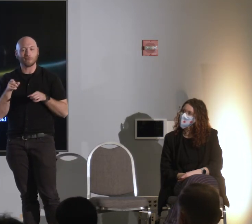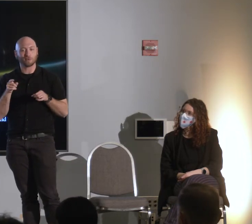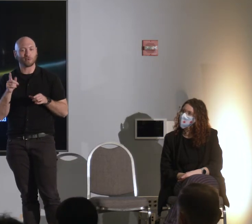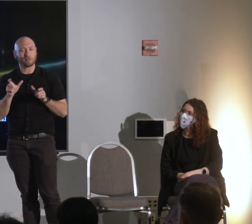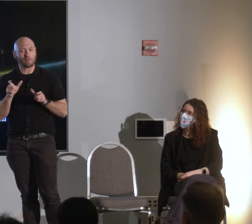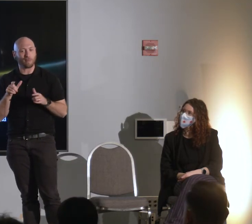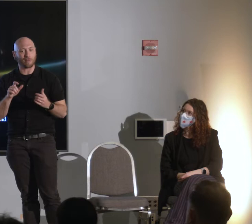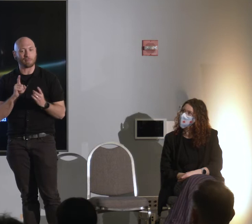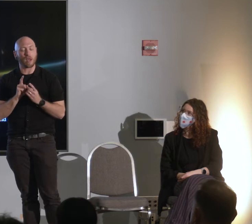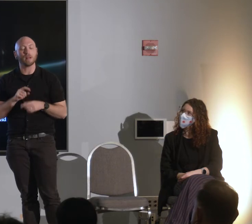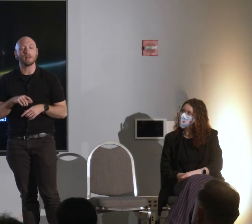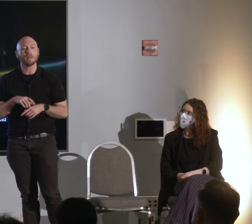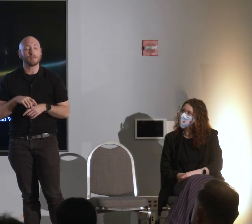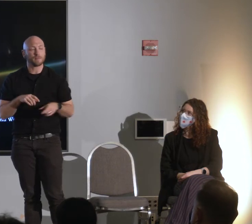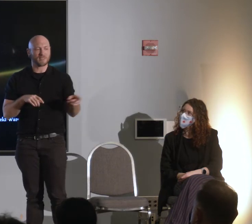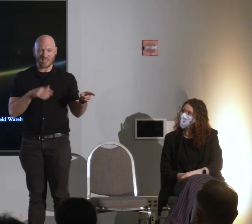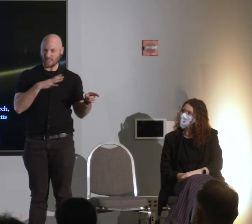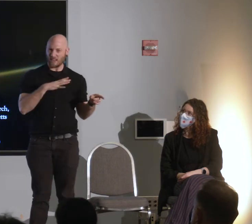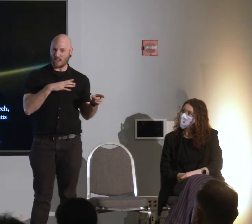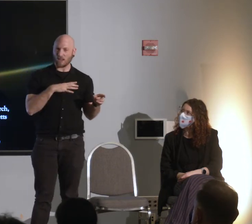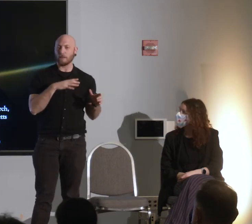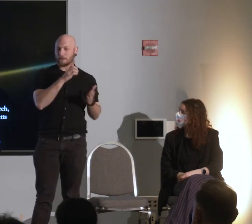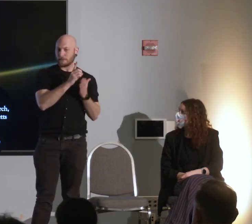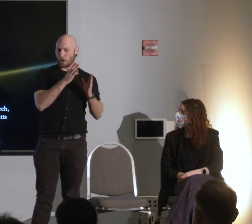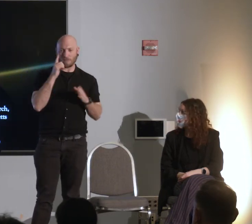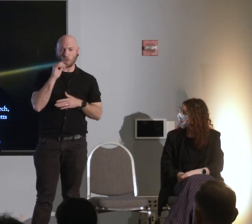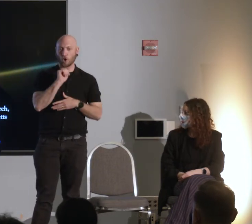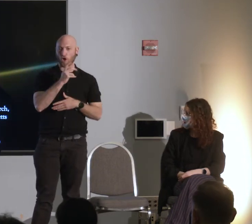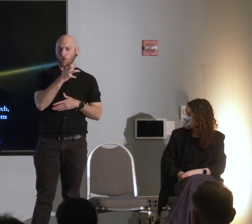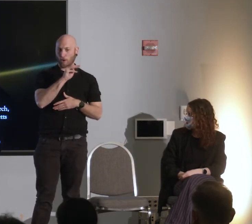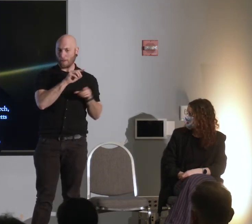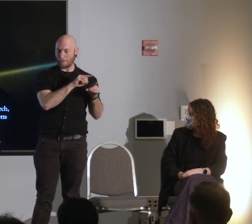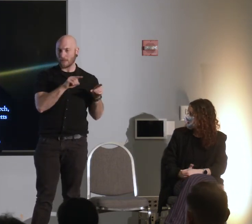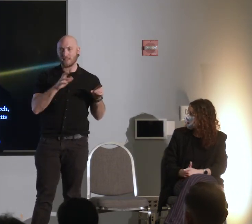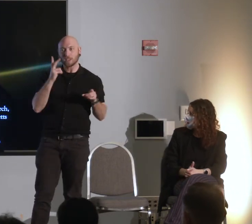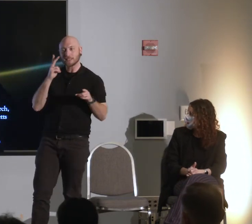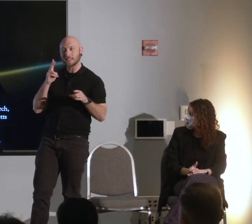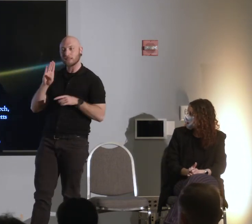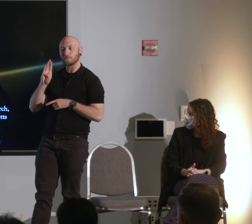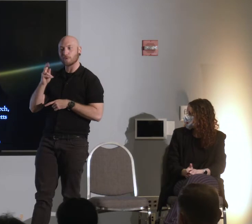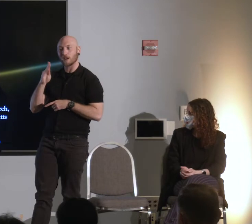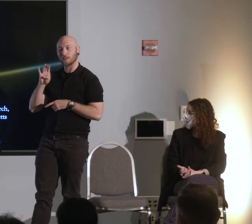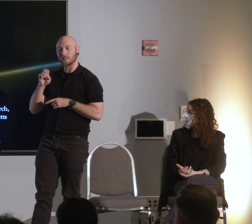had been mesmerized by Richardson's Brattle Square Church as a firstyear student at MIT.